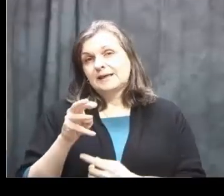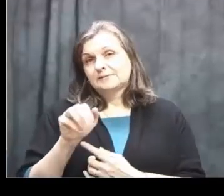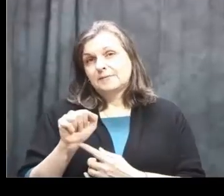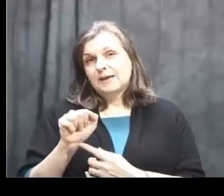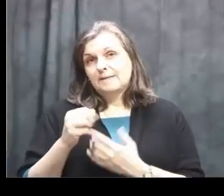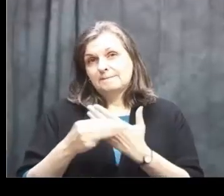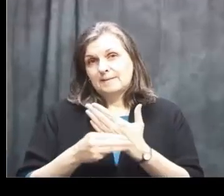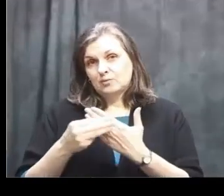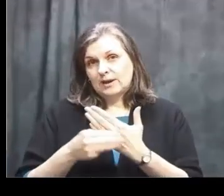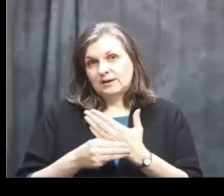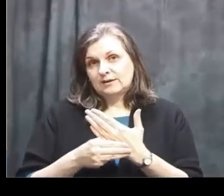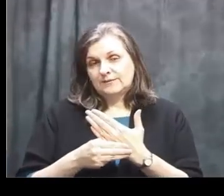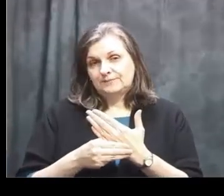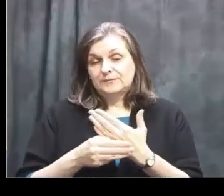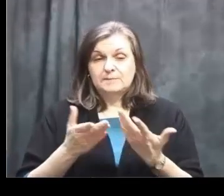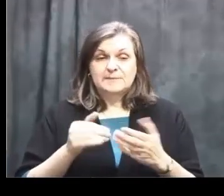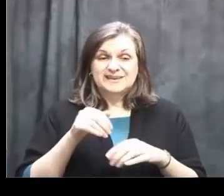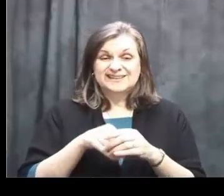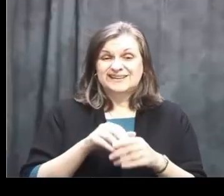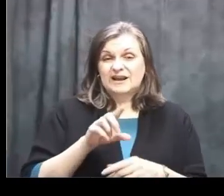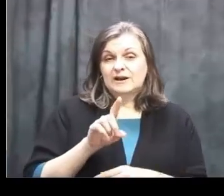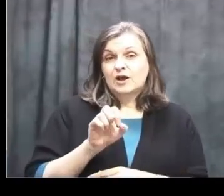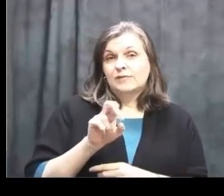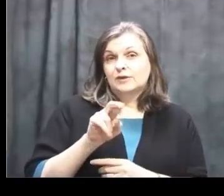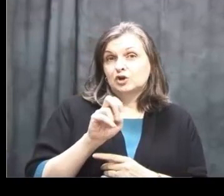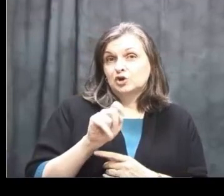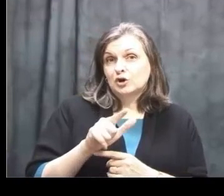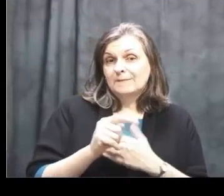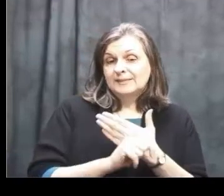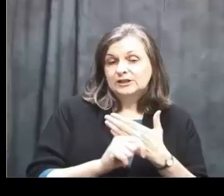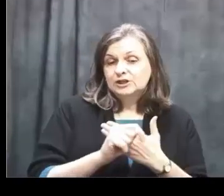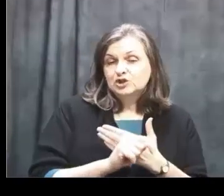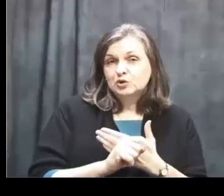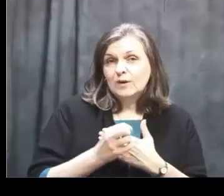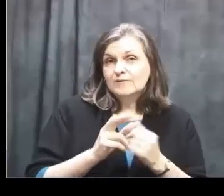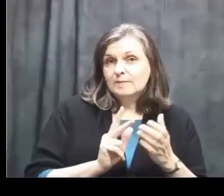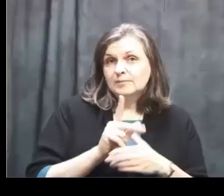the guard cell of the dermal tissue of the plant